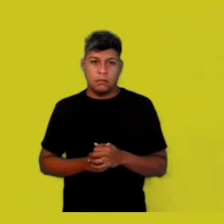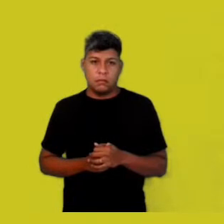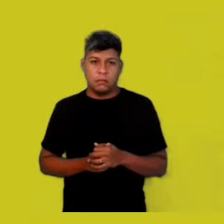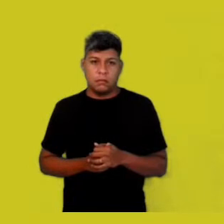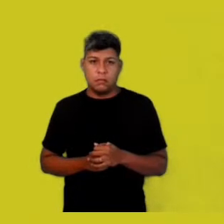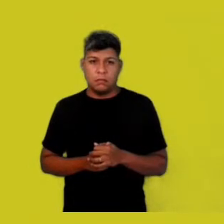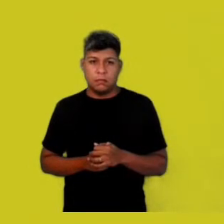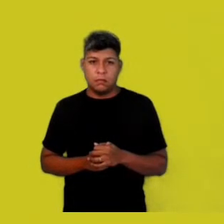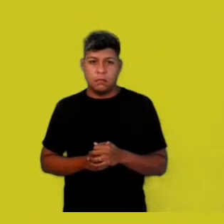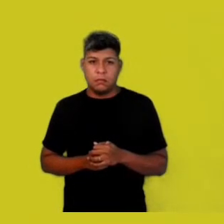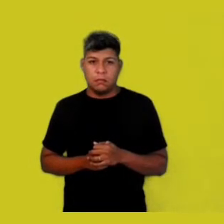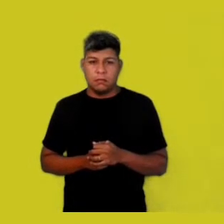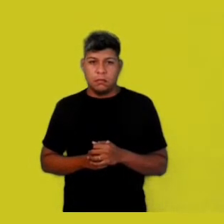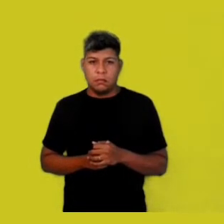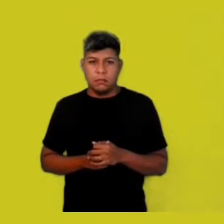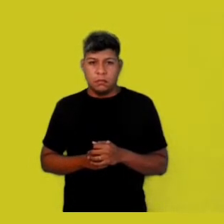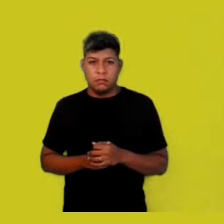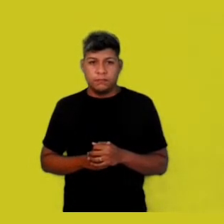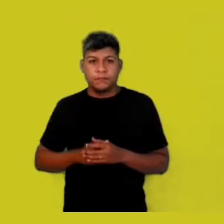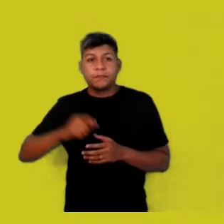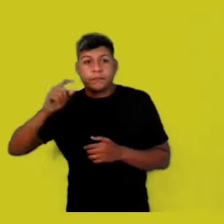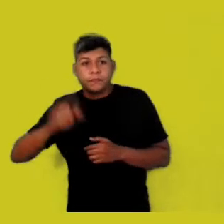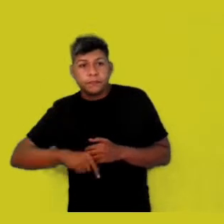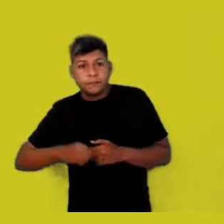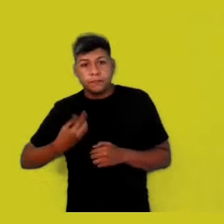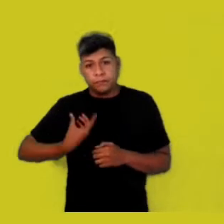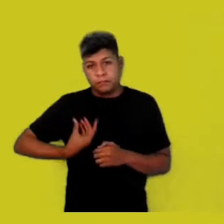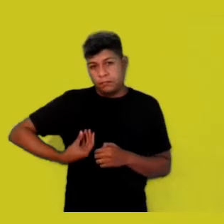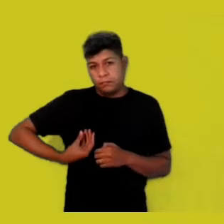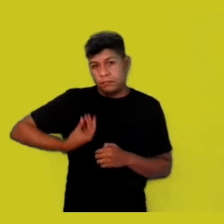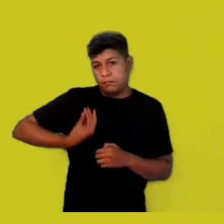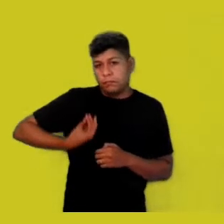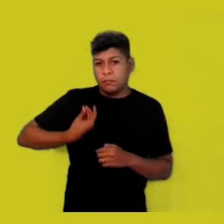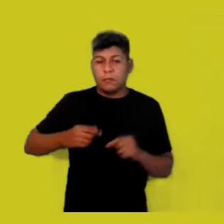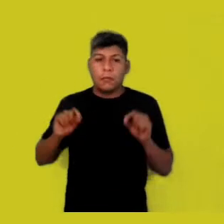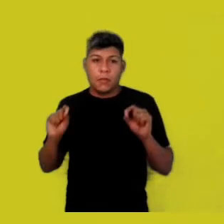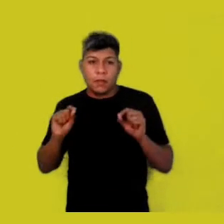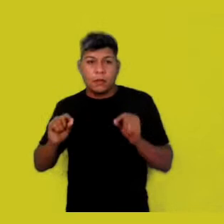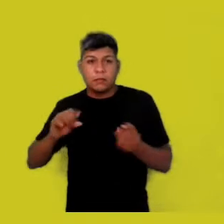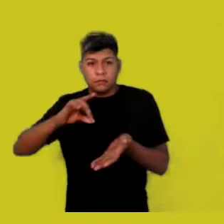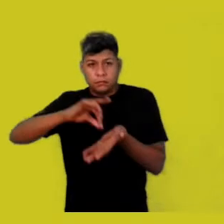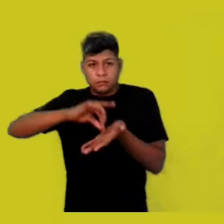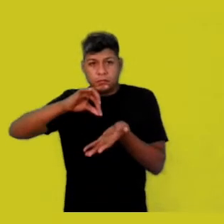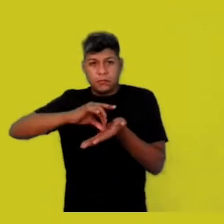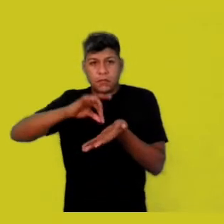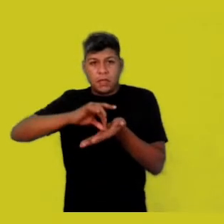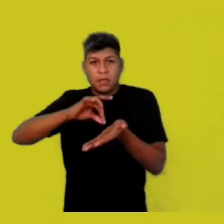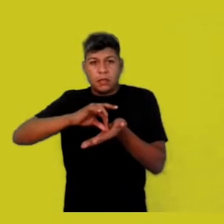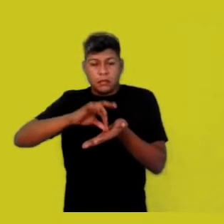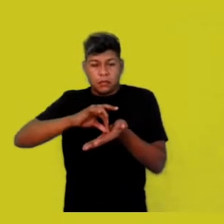That, indeed, is the ethical experience itself.